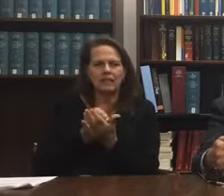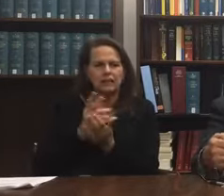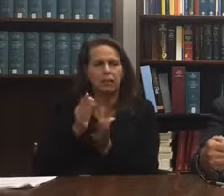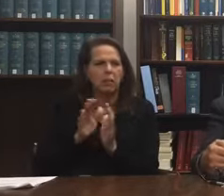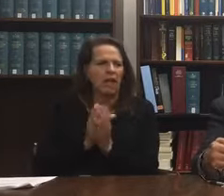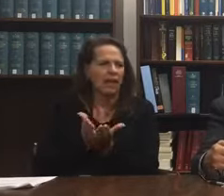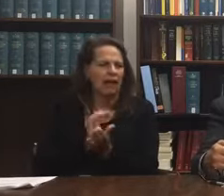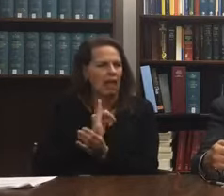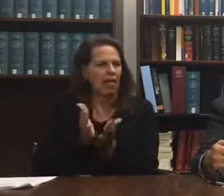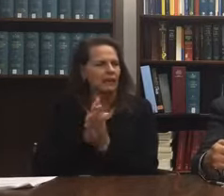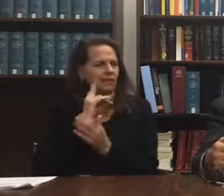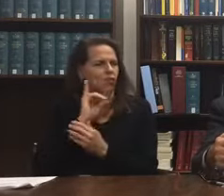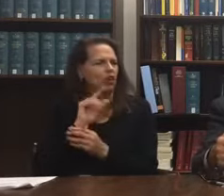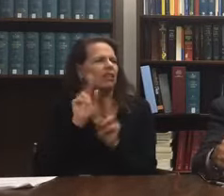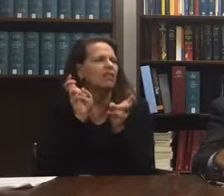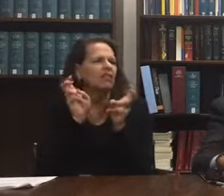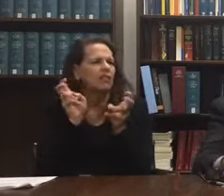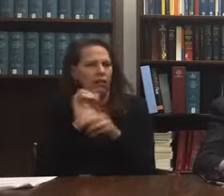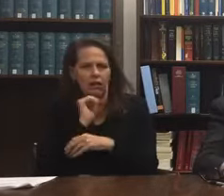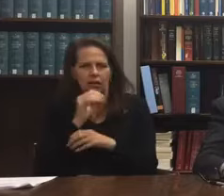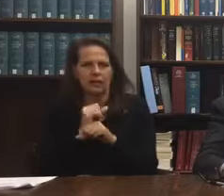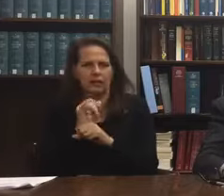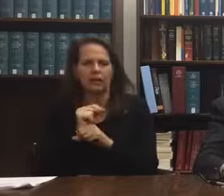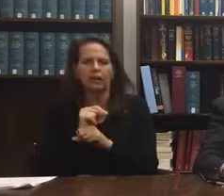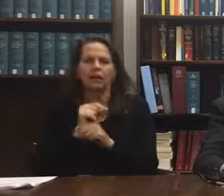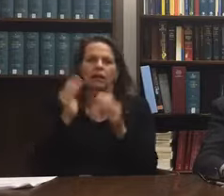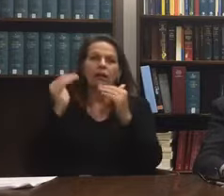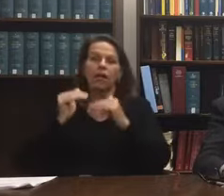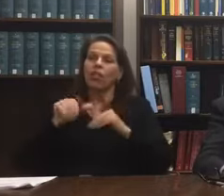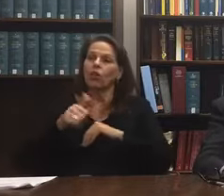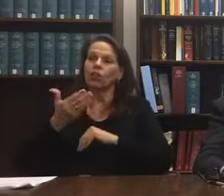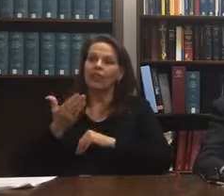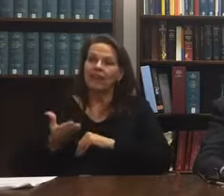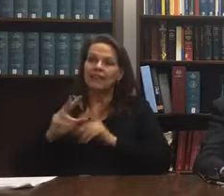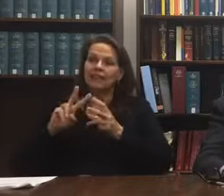didn't get it the other thing we'll talk about when we do the second episode on